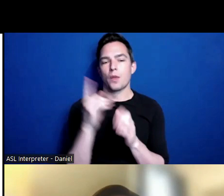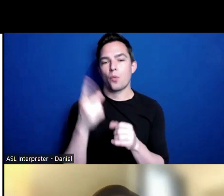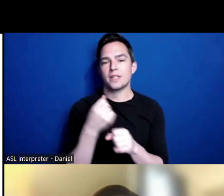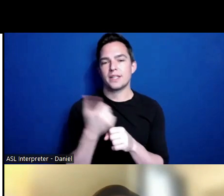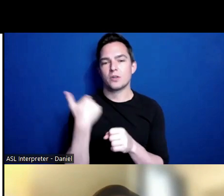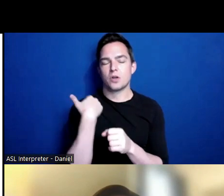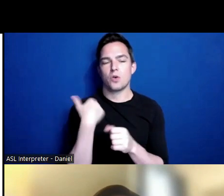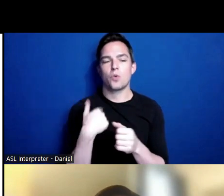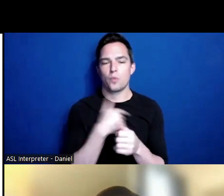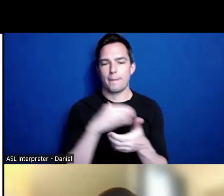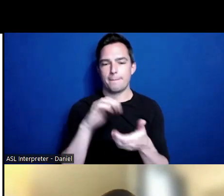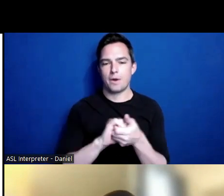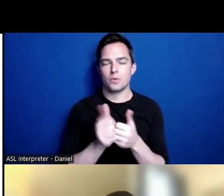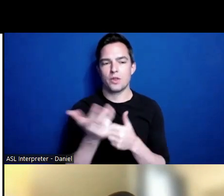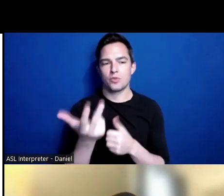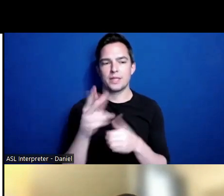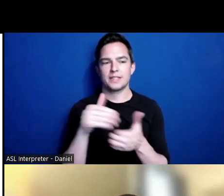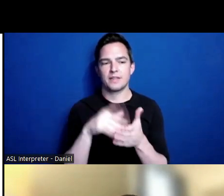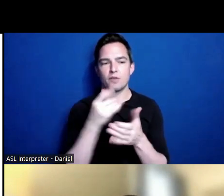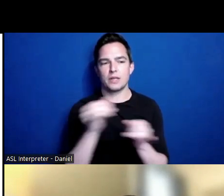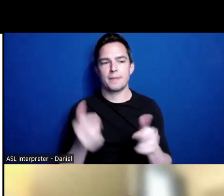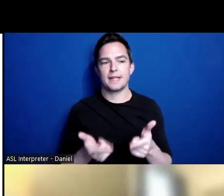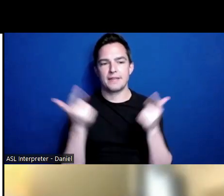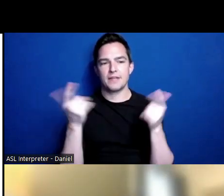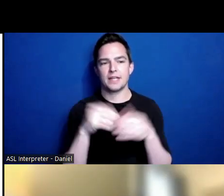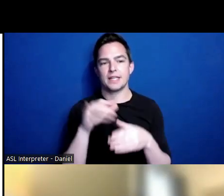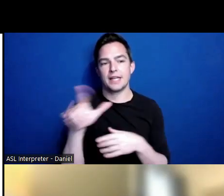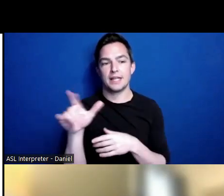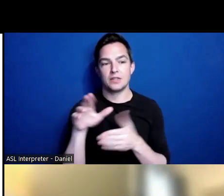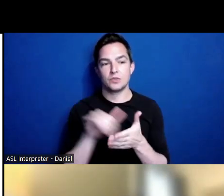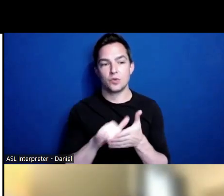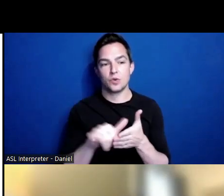we partnered with three Centers for Independent Living in Illinois, New York and South Carolina